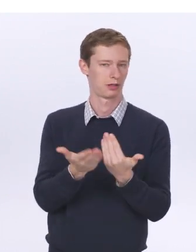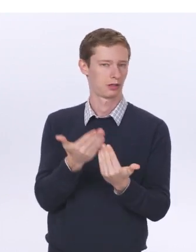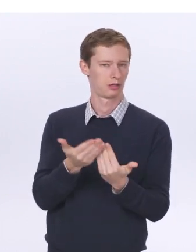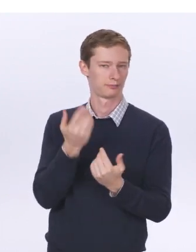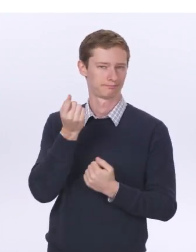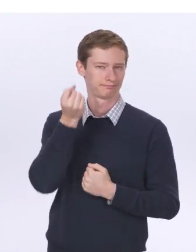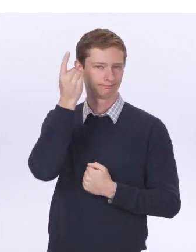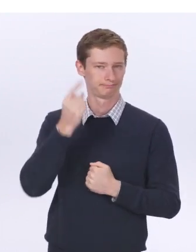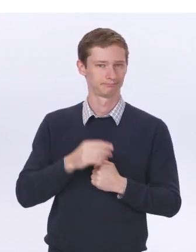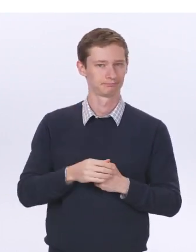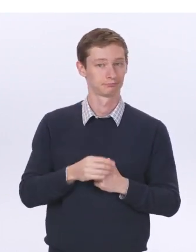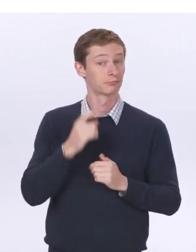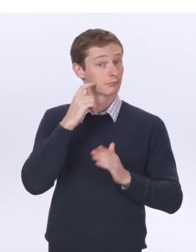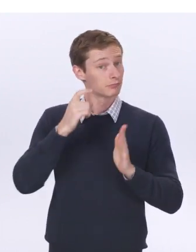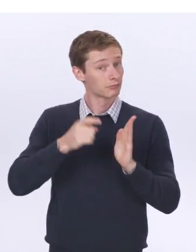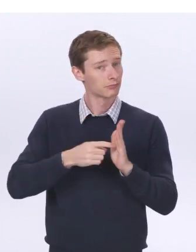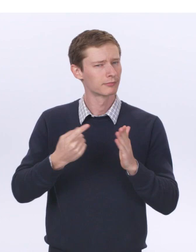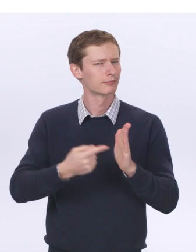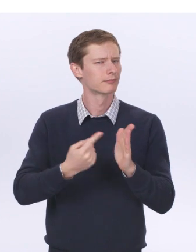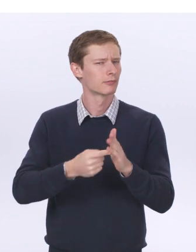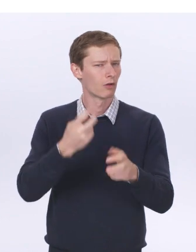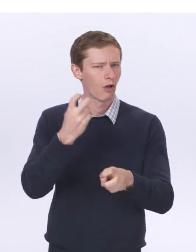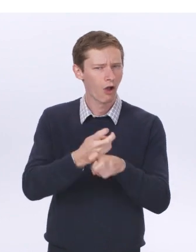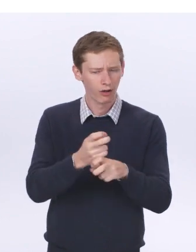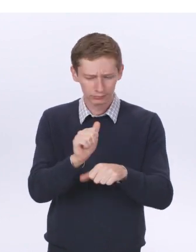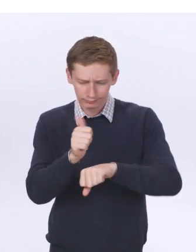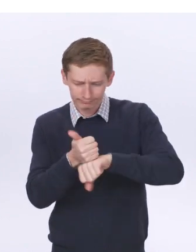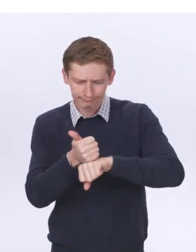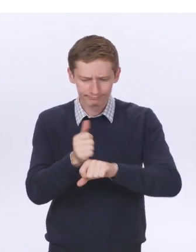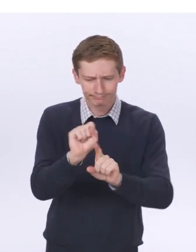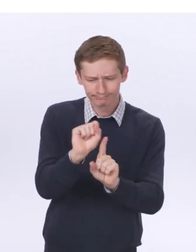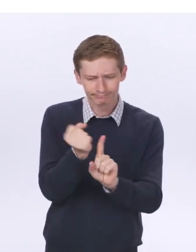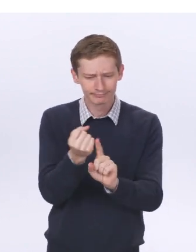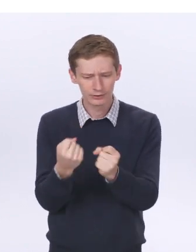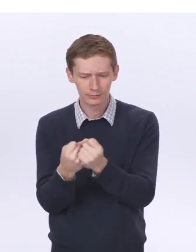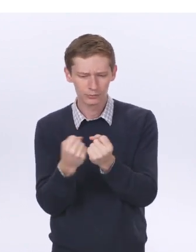to support multiple interactions and to resolve the conflicts that may arise between them.